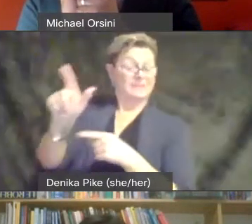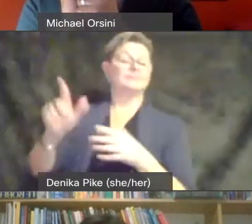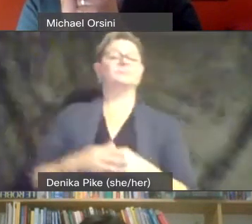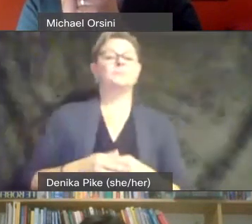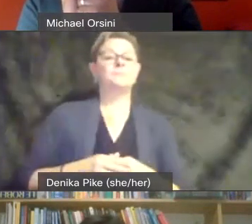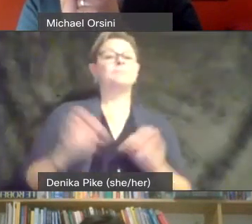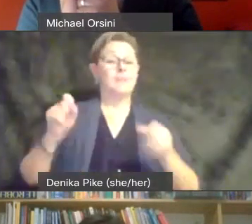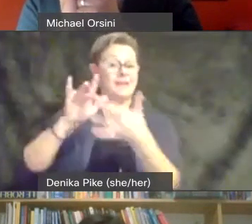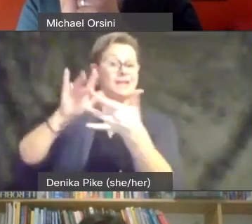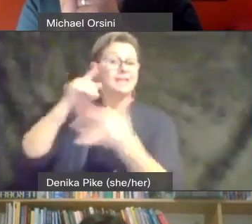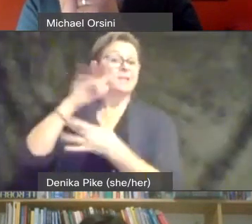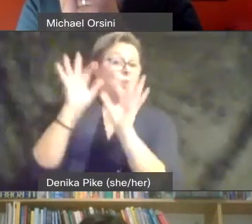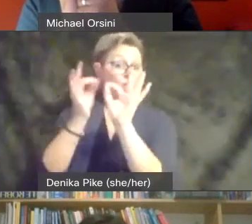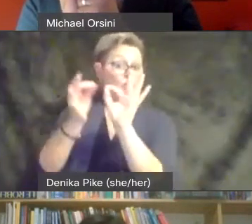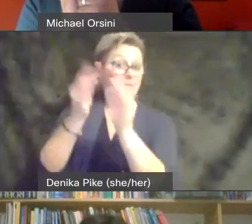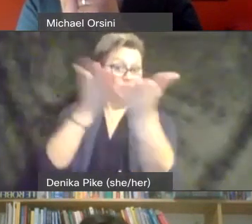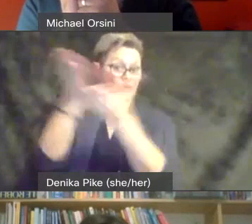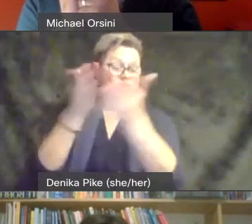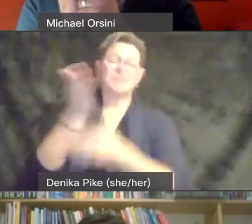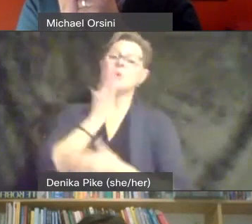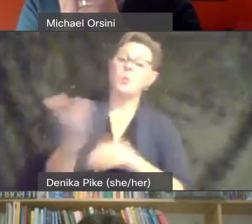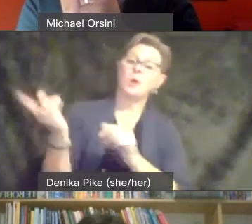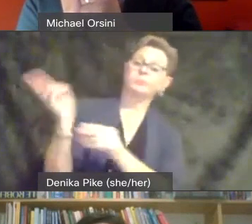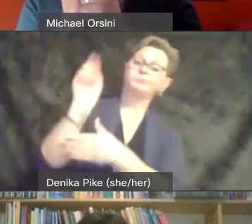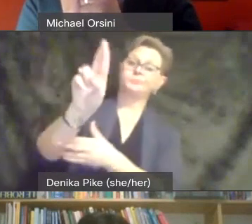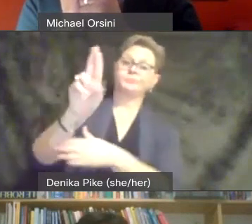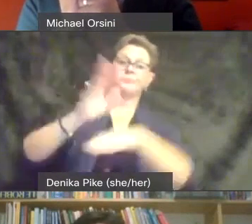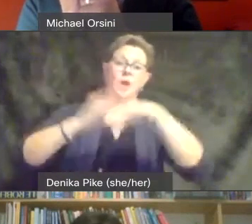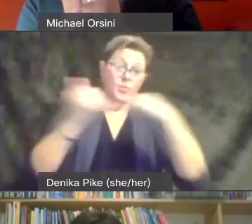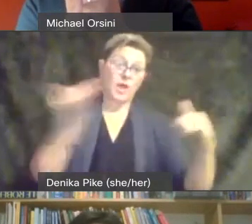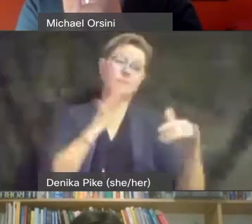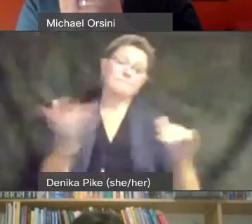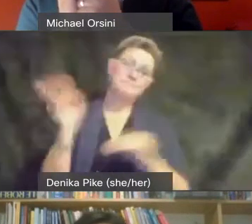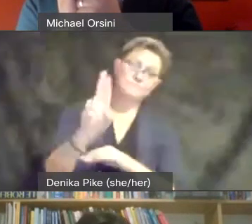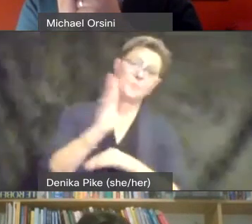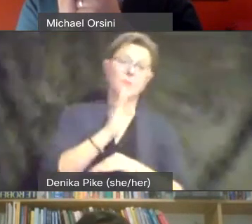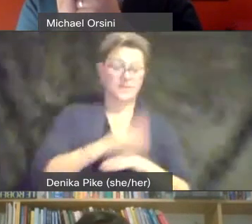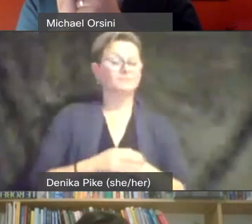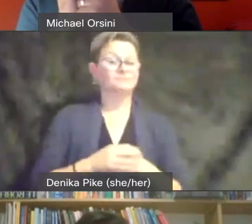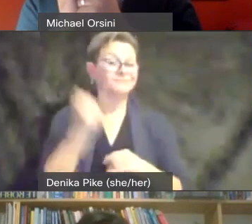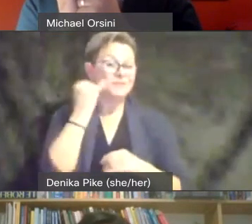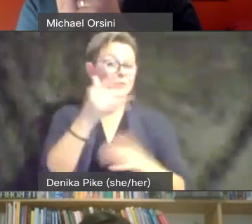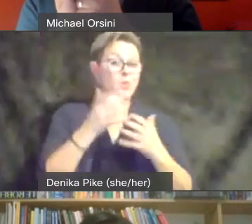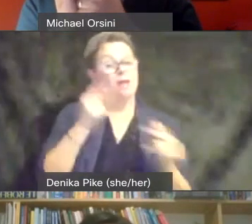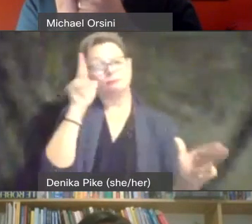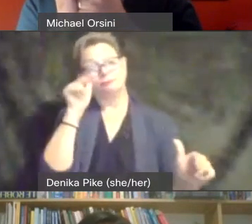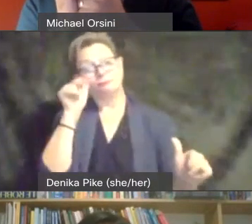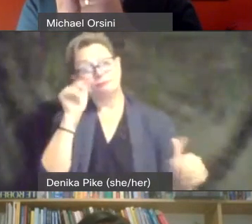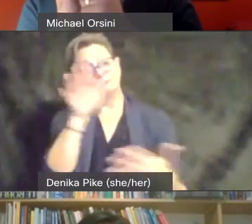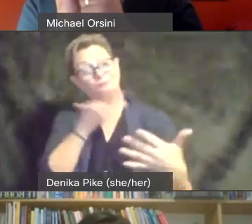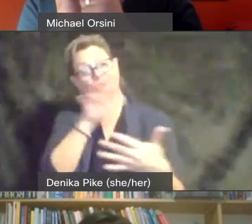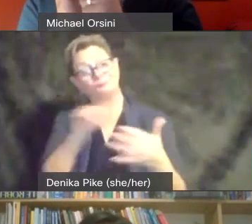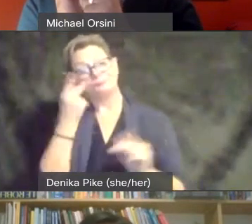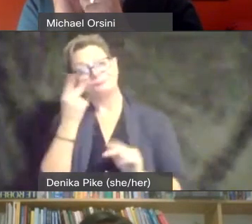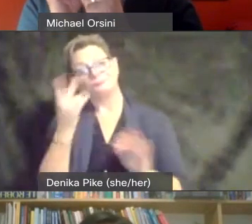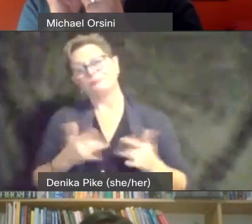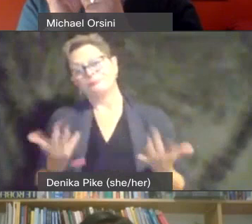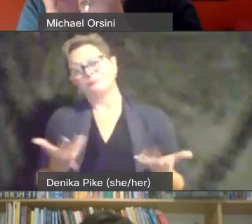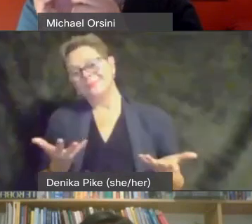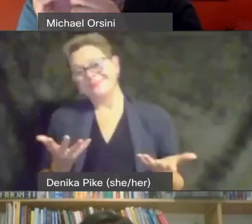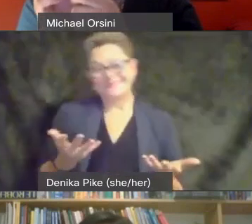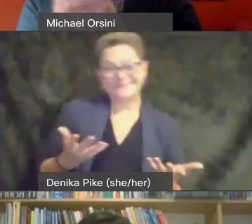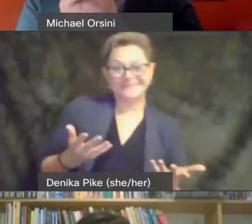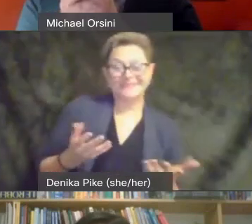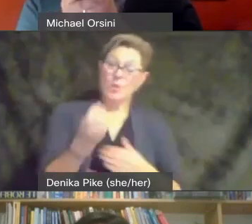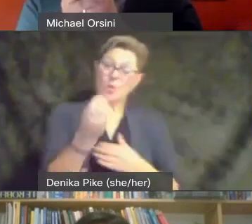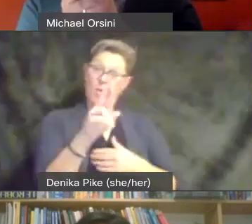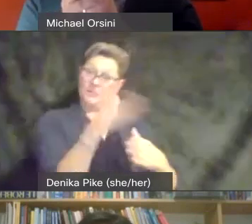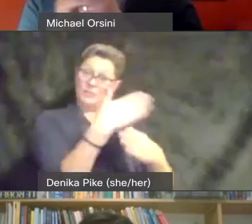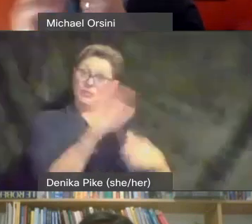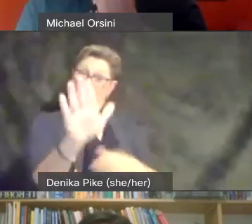So, this event will be posted online hopefully in the days to come if you would like to have a look and review anything that was best here, or share it with your friends, who didn't make it tonight.